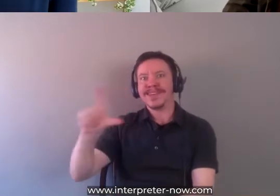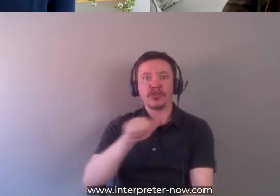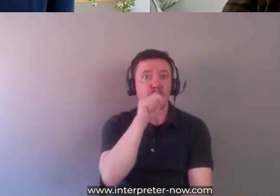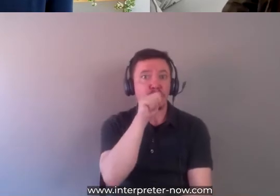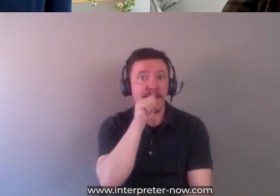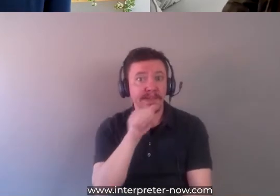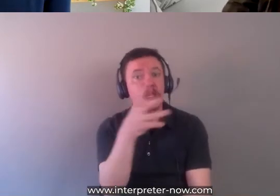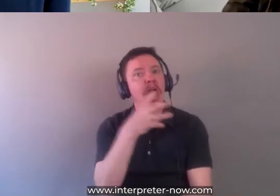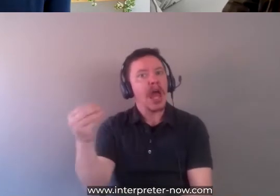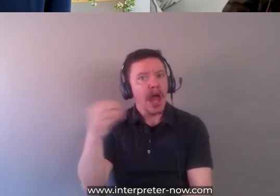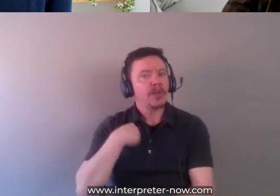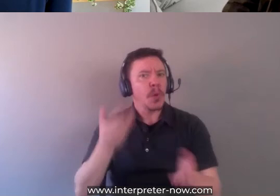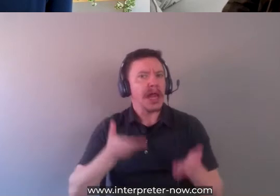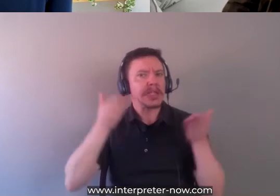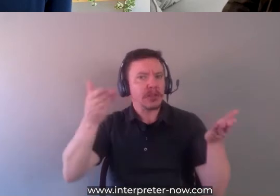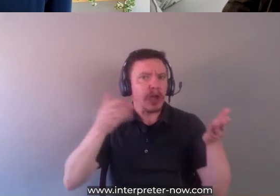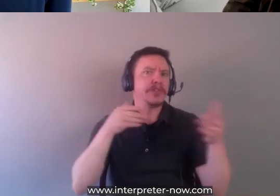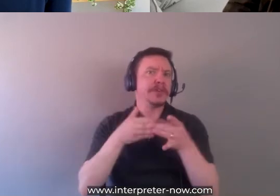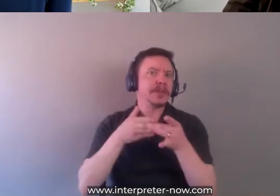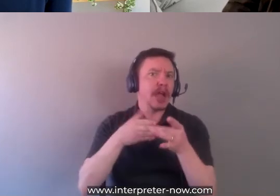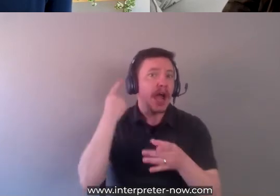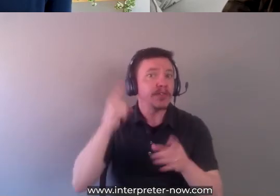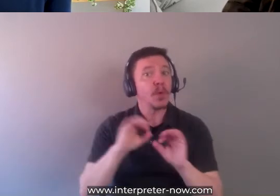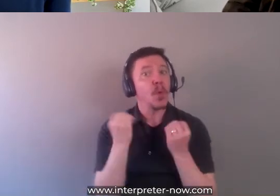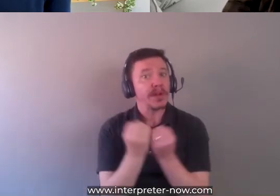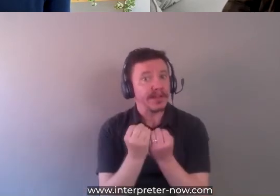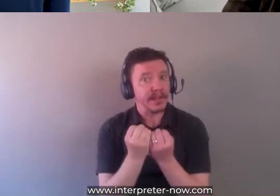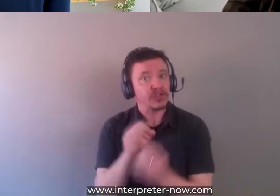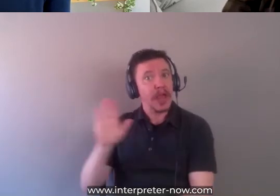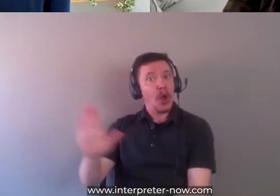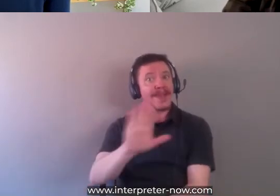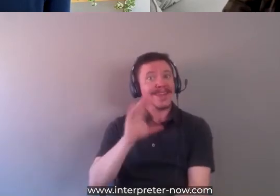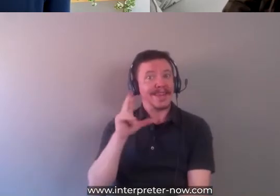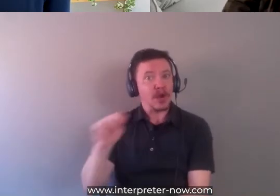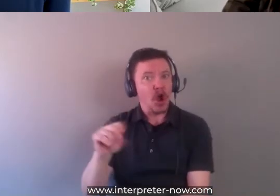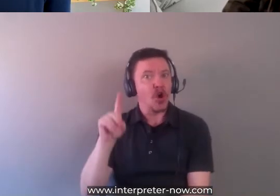as suggestions and guides for organizations on their own digital security as well. From